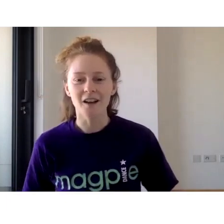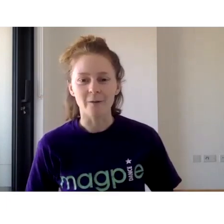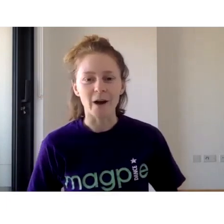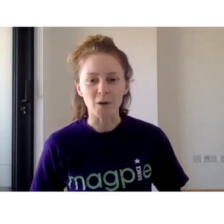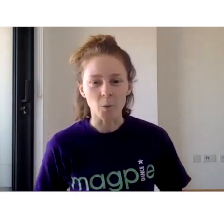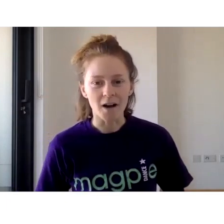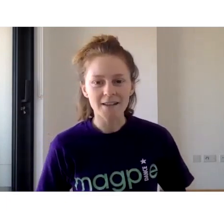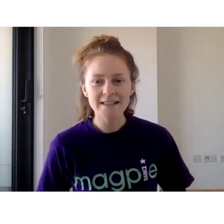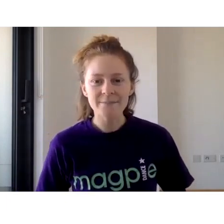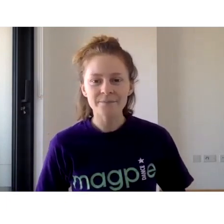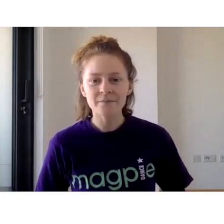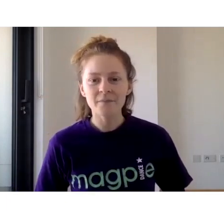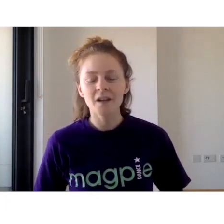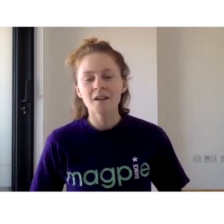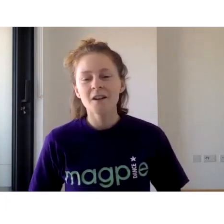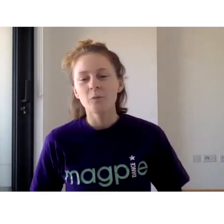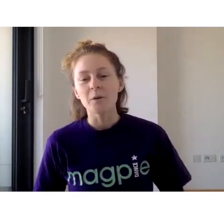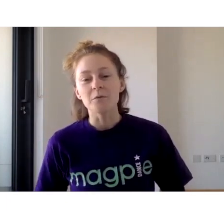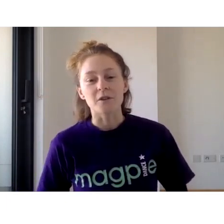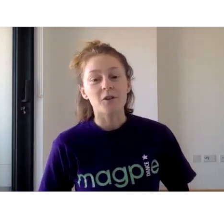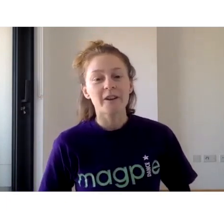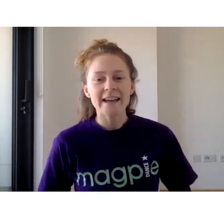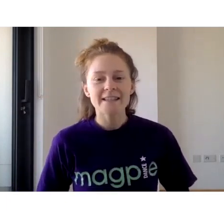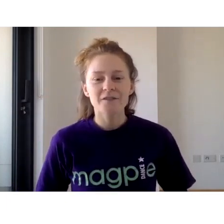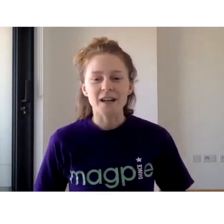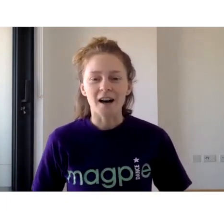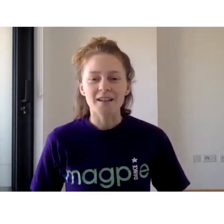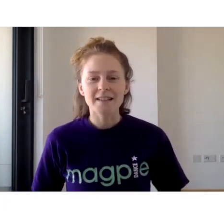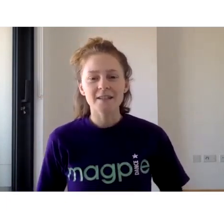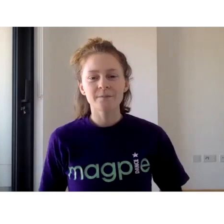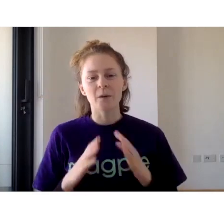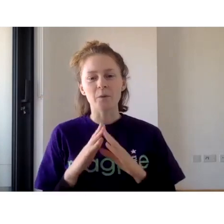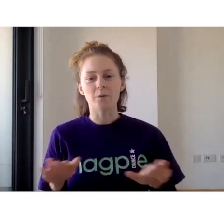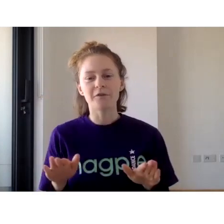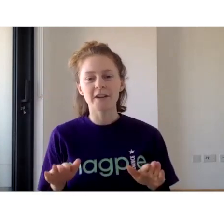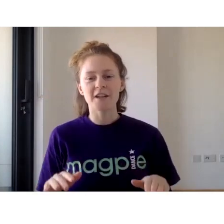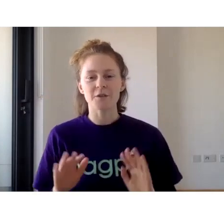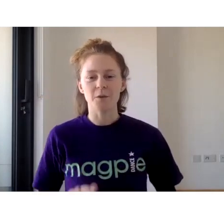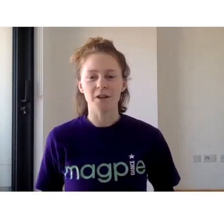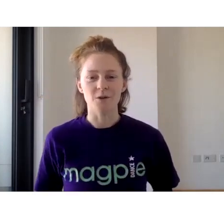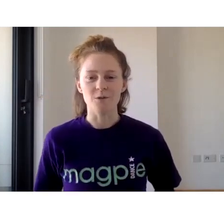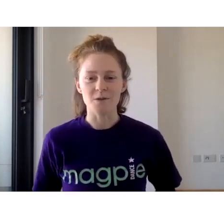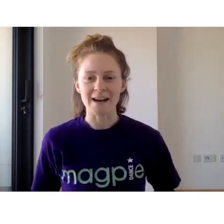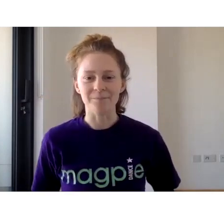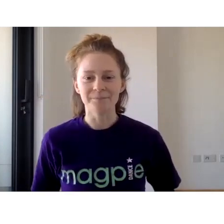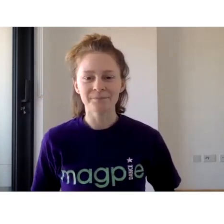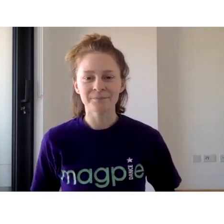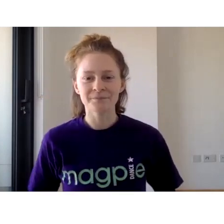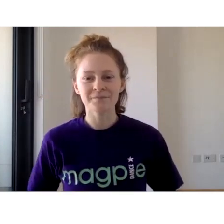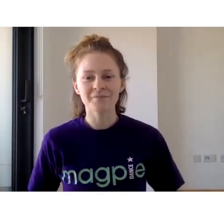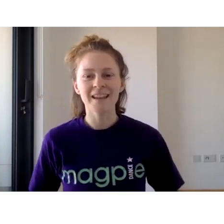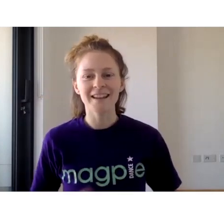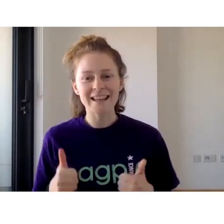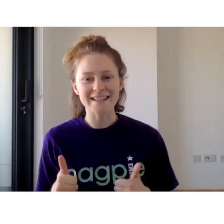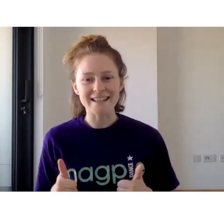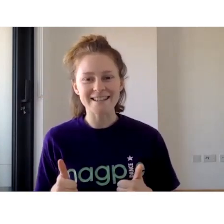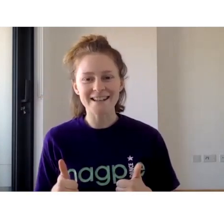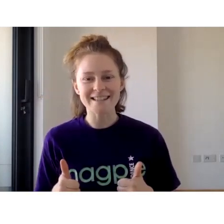around the world we will do a creative task and we will finish with a cool down let's get started